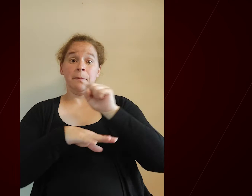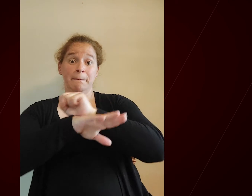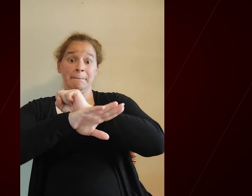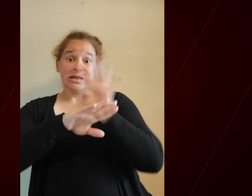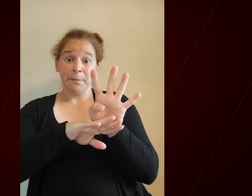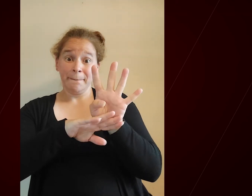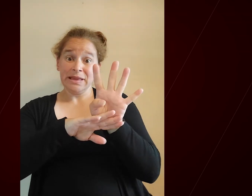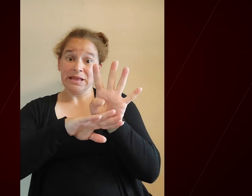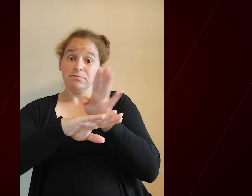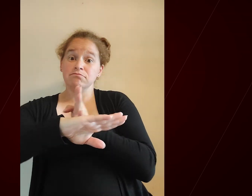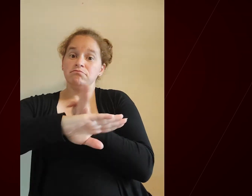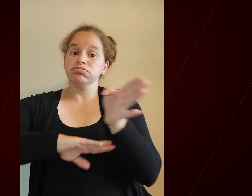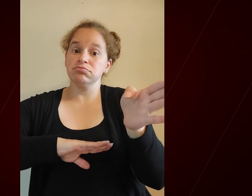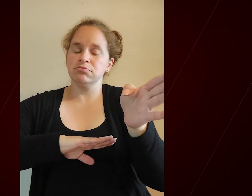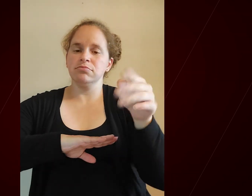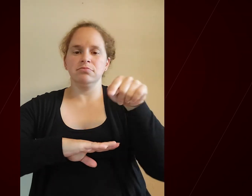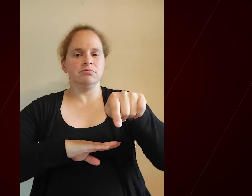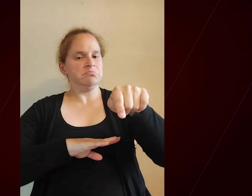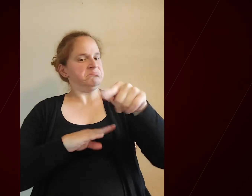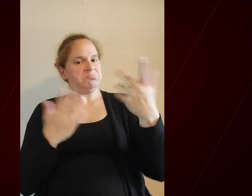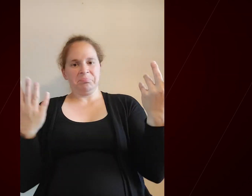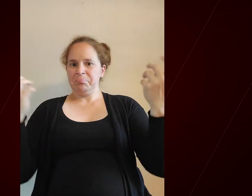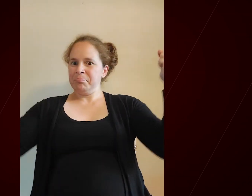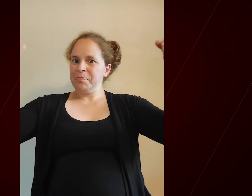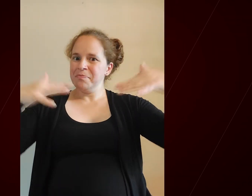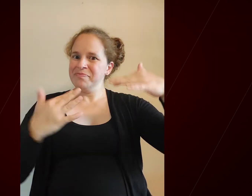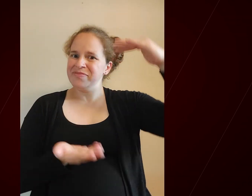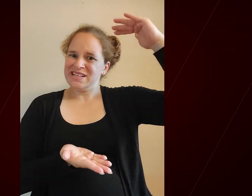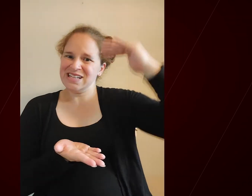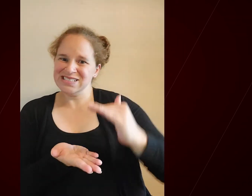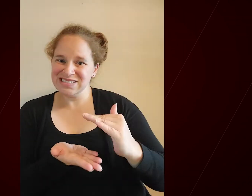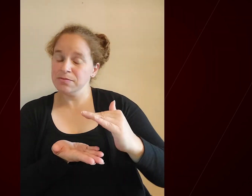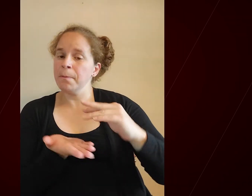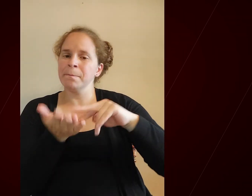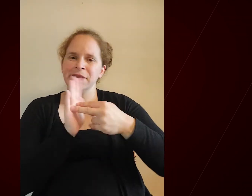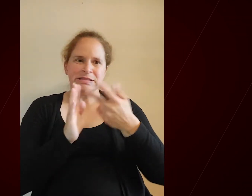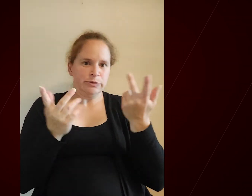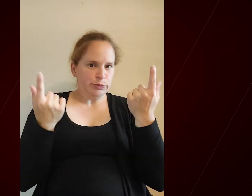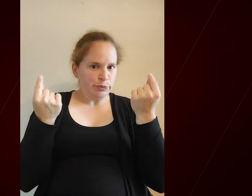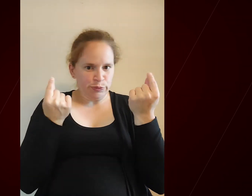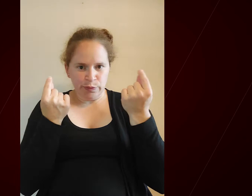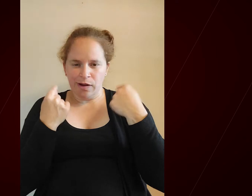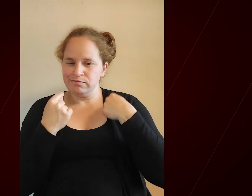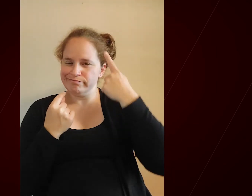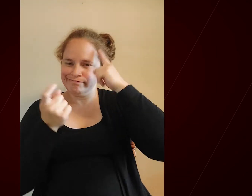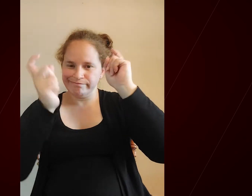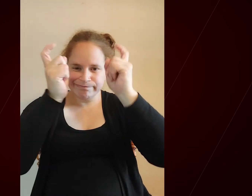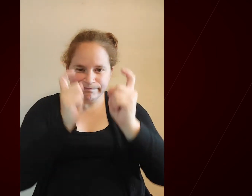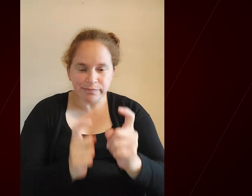During the pandemic, we couldn't do that anymore and had to transit from in-person workshops to providing